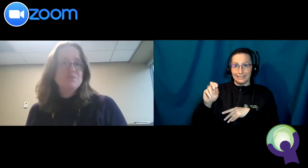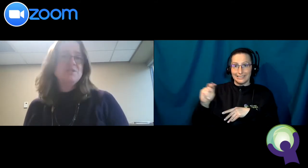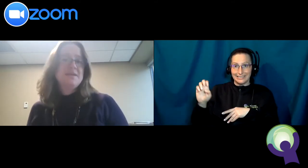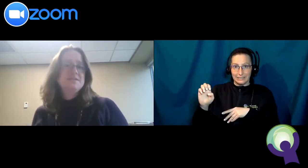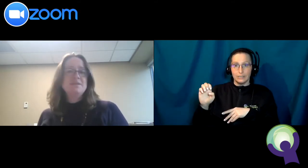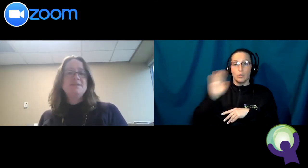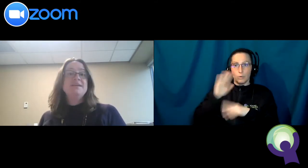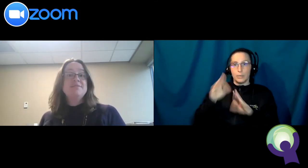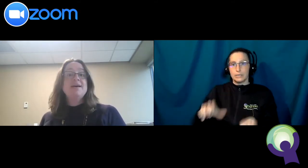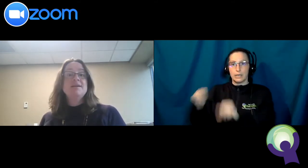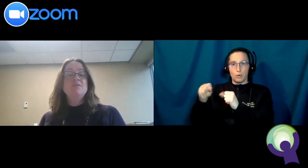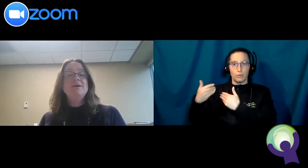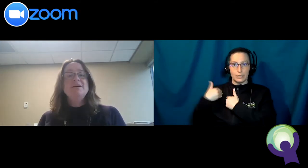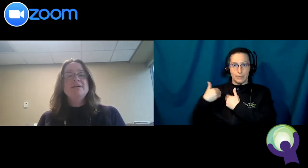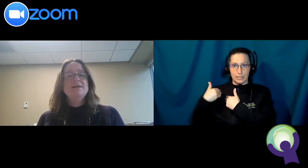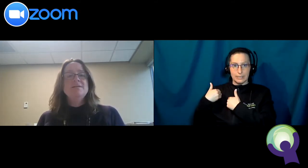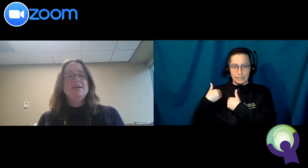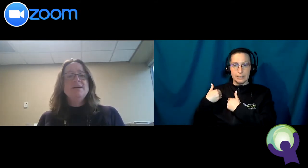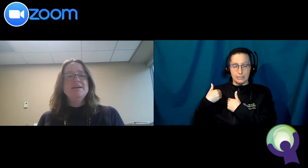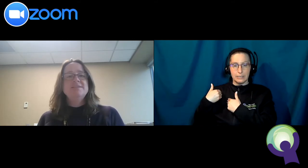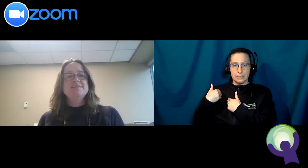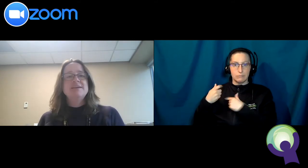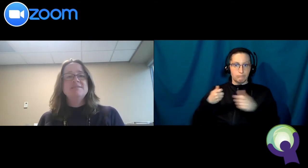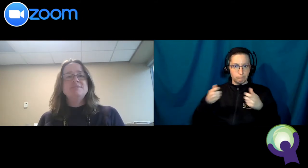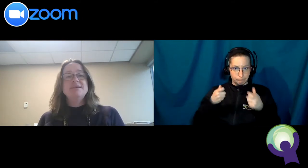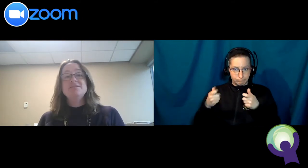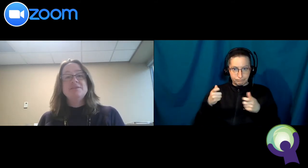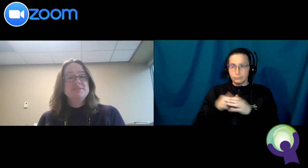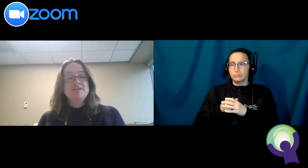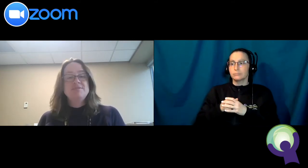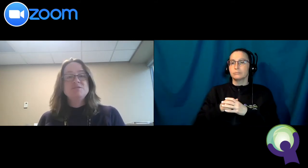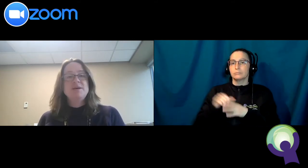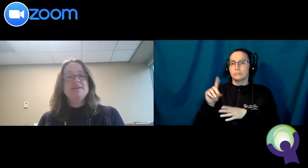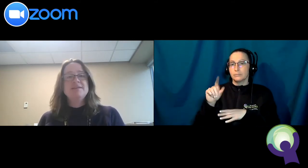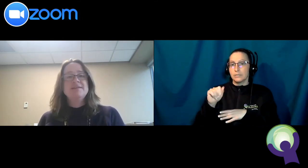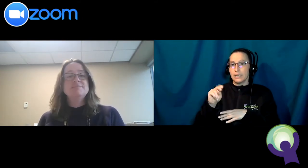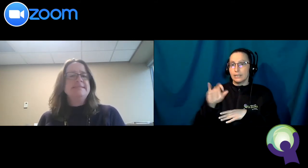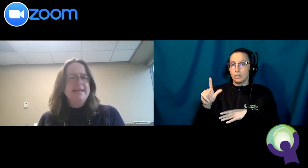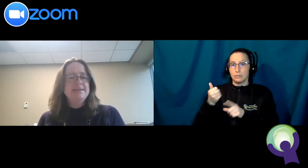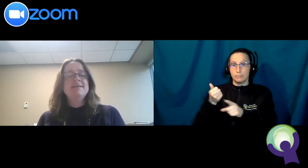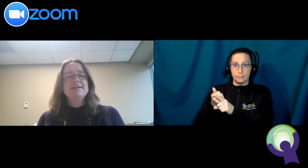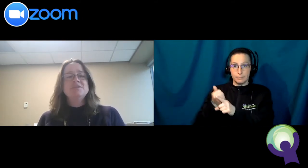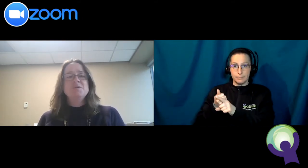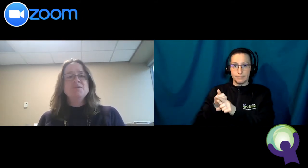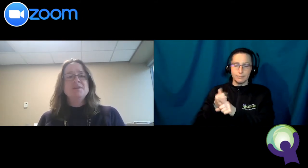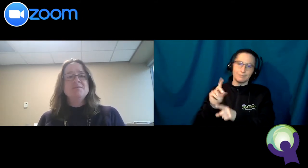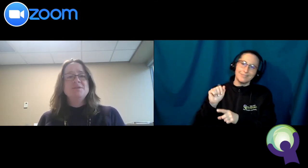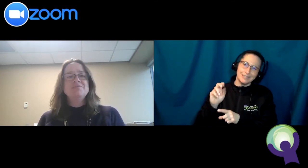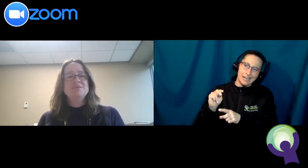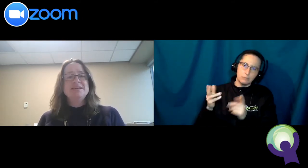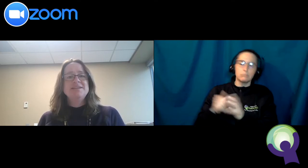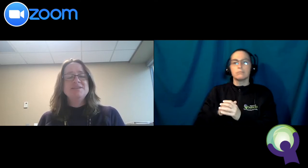responsibility of the helm. Dan has been with the company for 10 years.